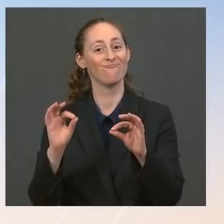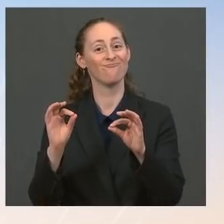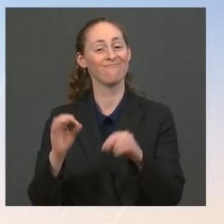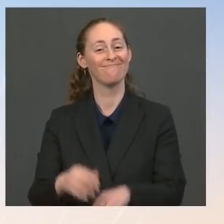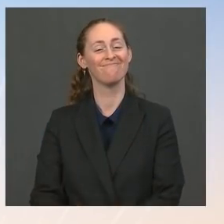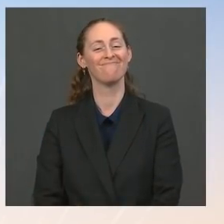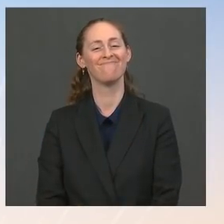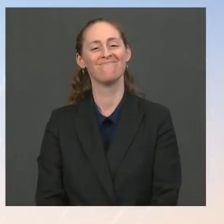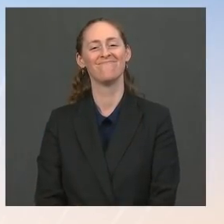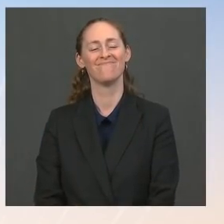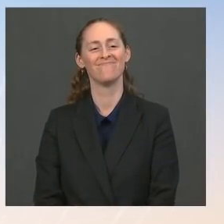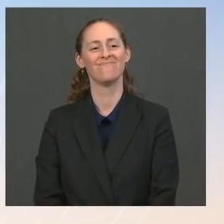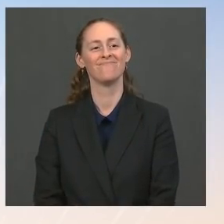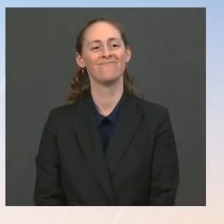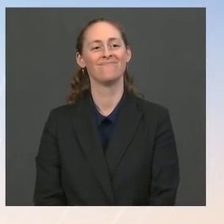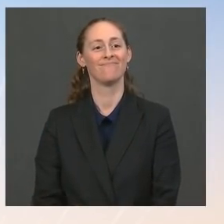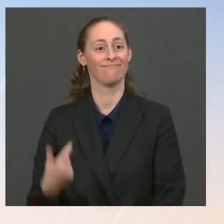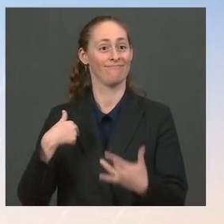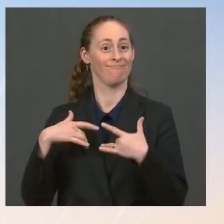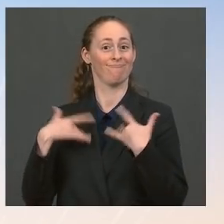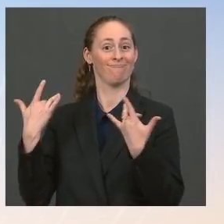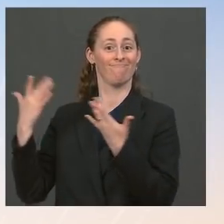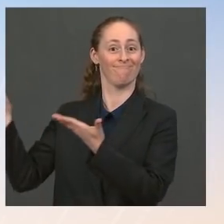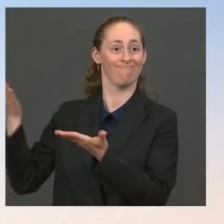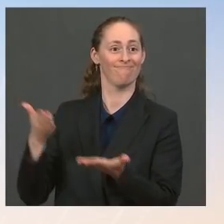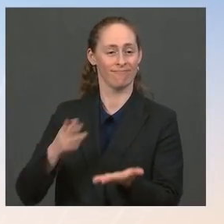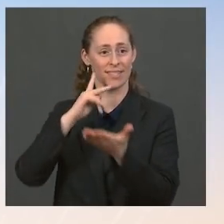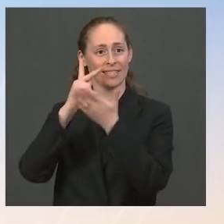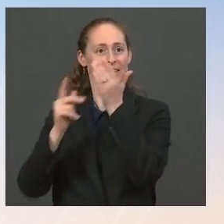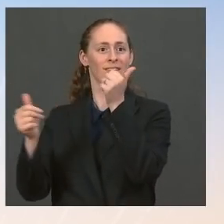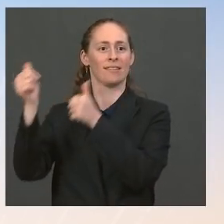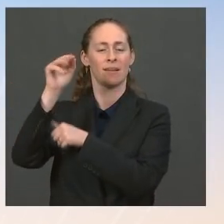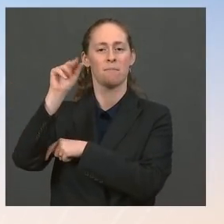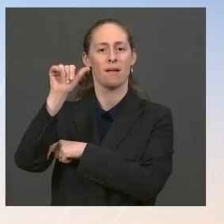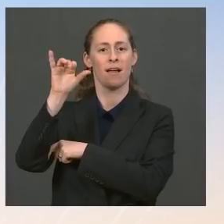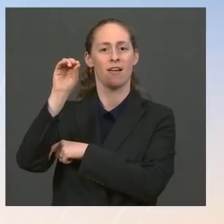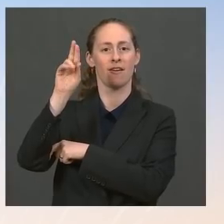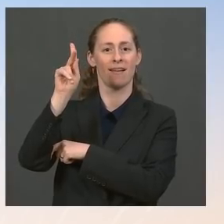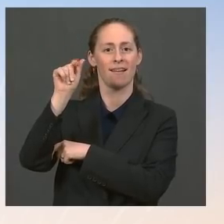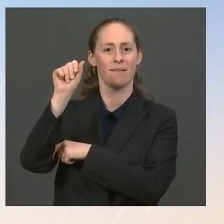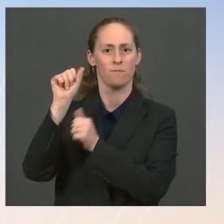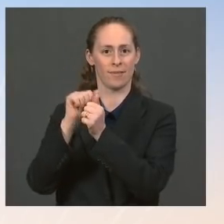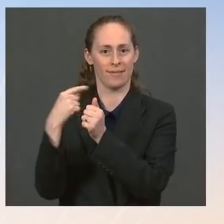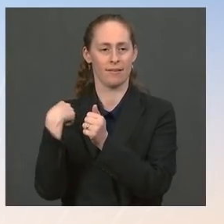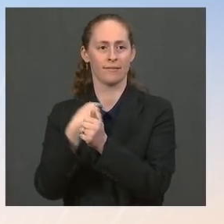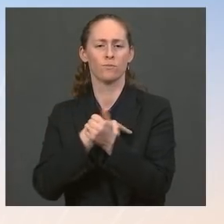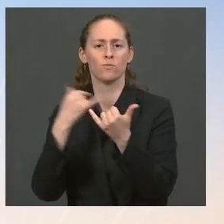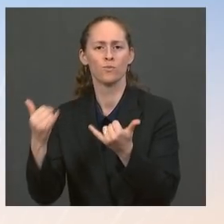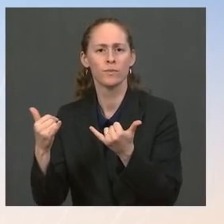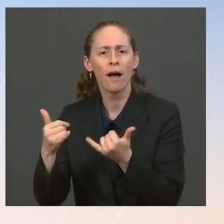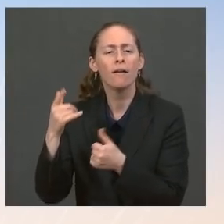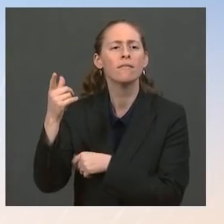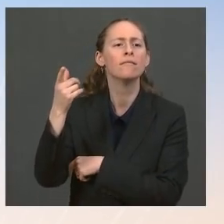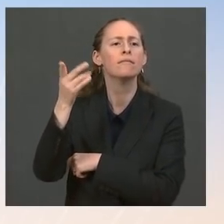We're thrilled to have Secretary Mayorkas join us here today. He's going to be making some brief comments providing you an update,